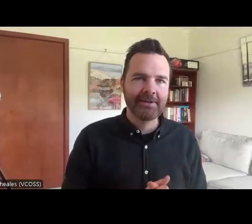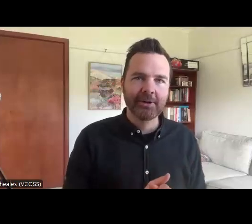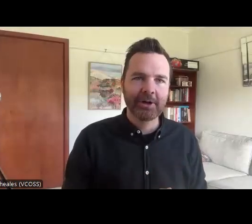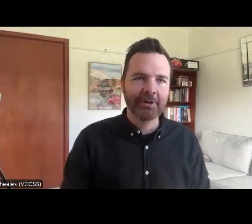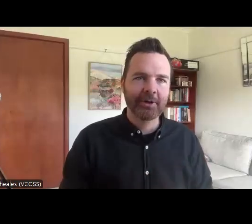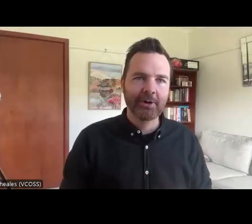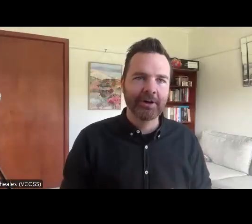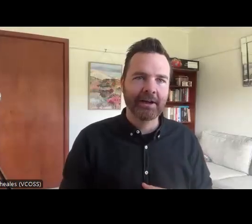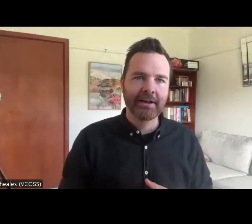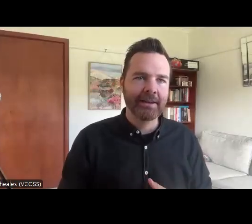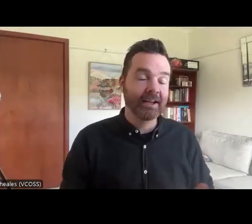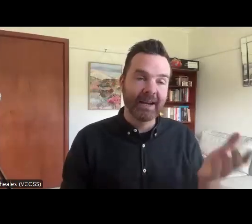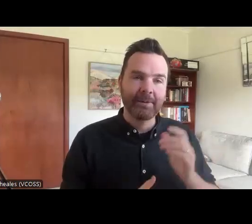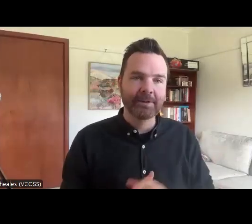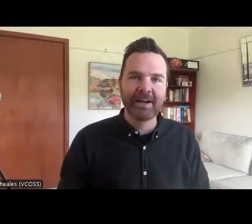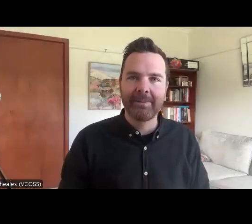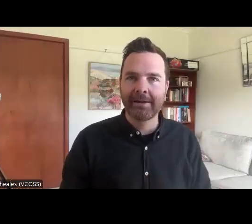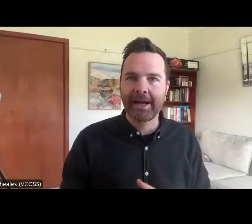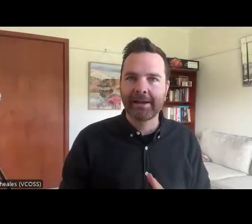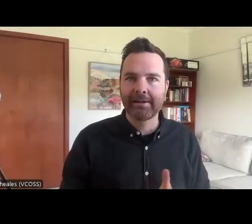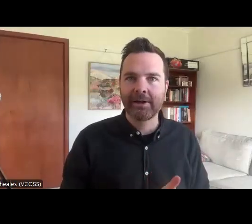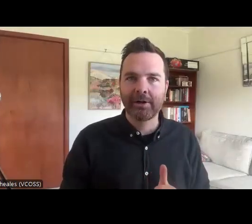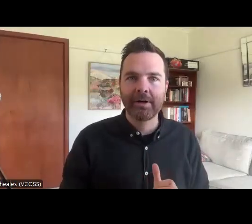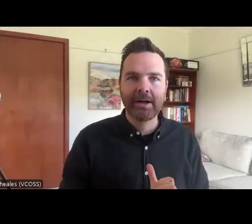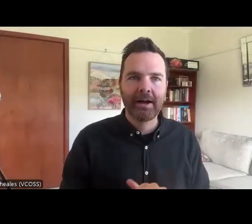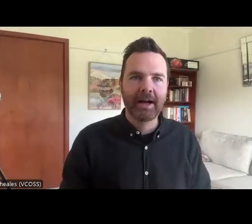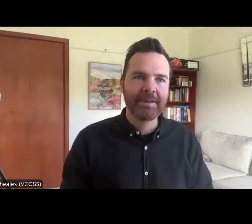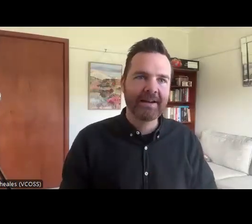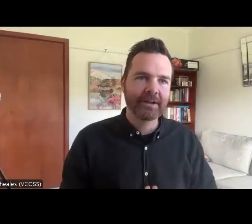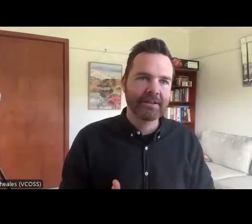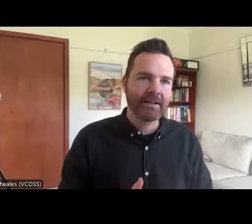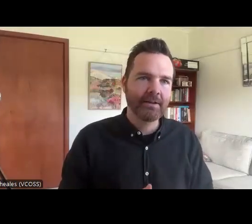Julie on the call and I think, and maybe we'll speak about it later, you know the advocacy